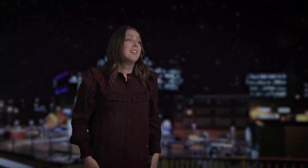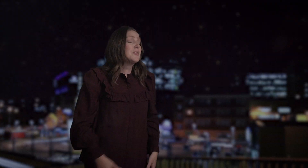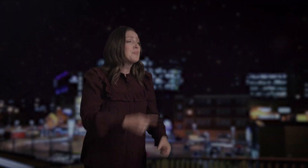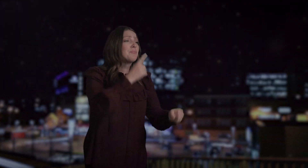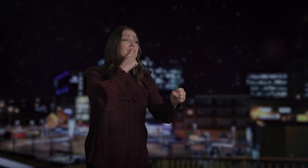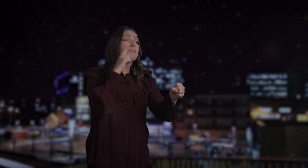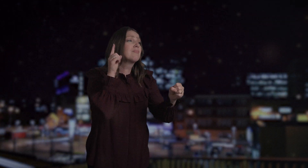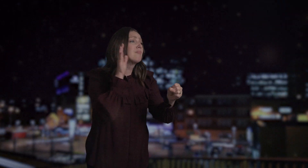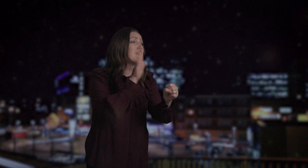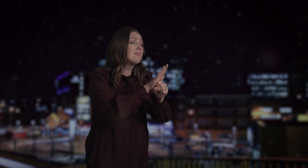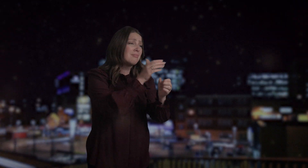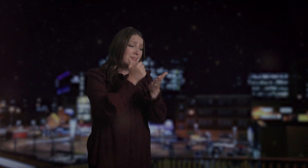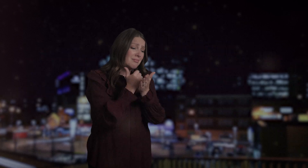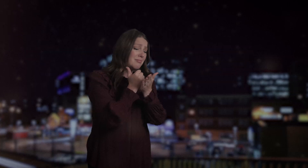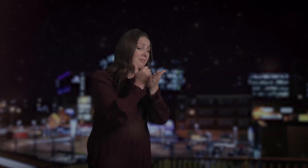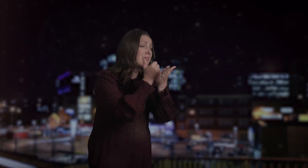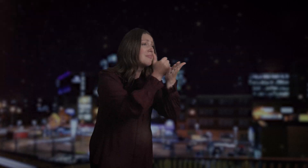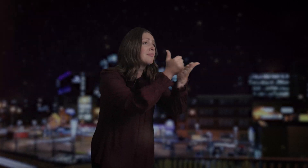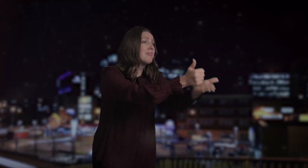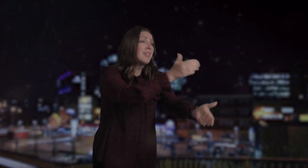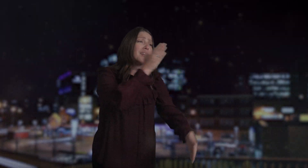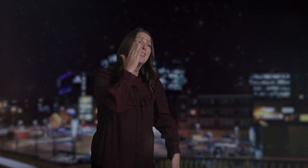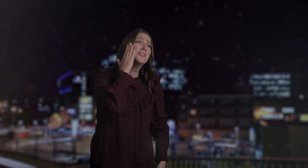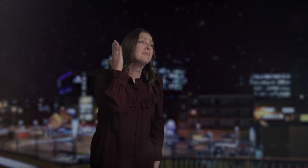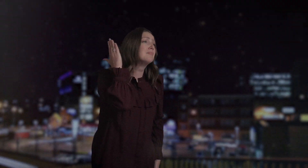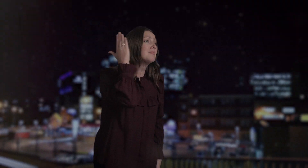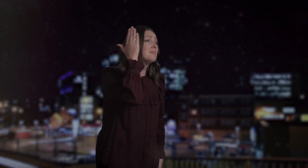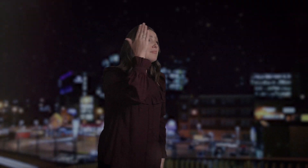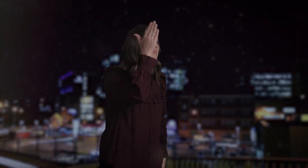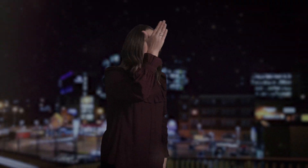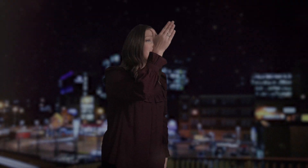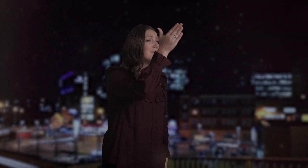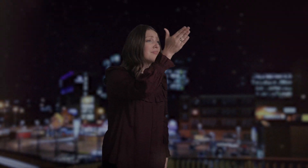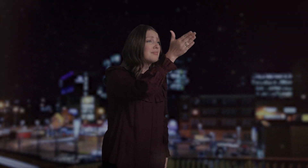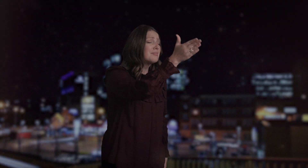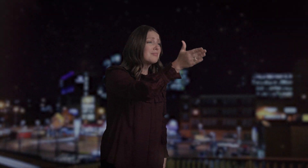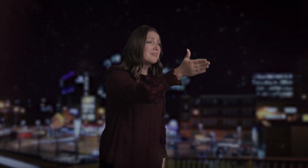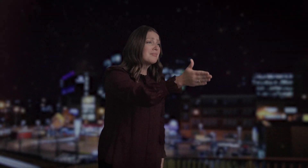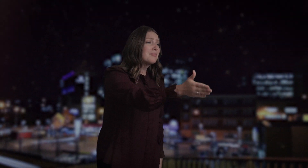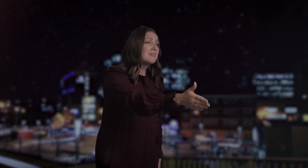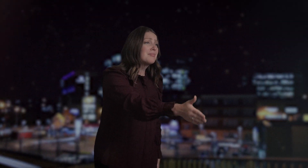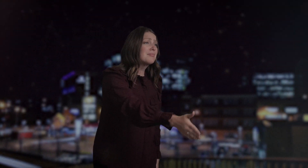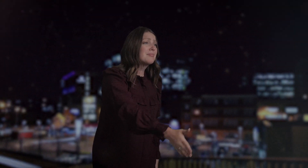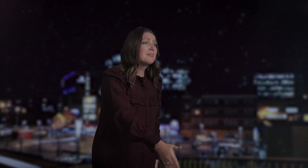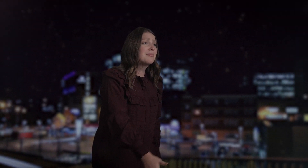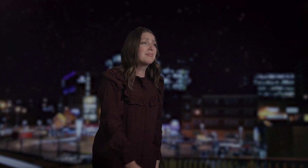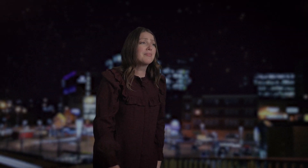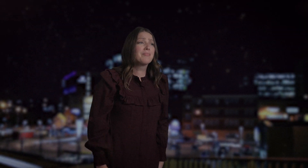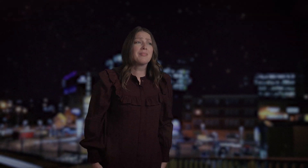I promise you I will learn from my mistakes.